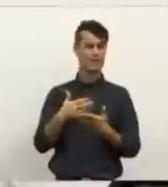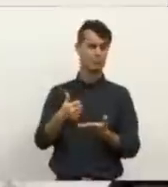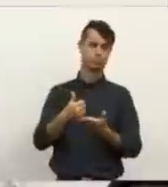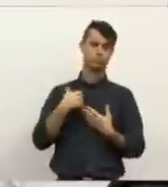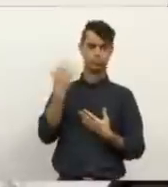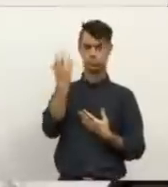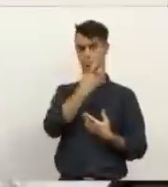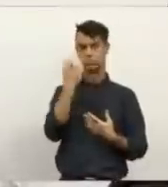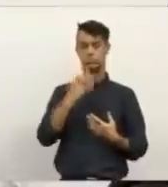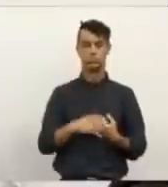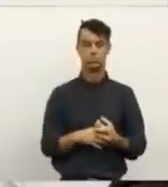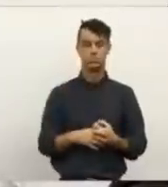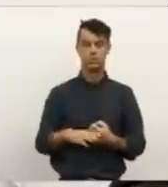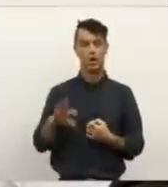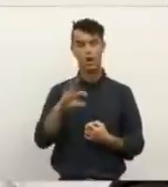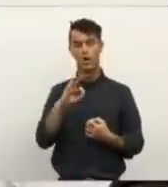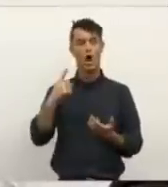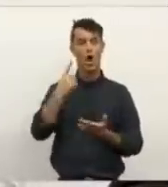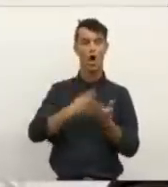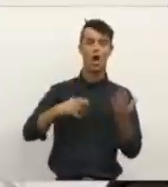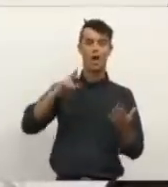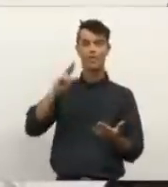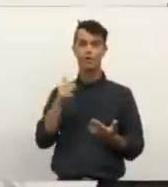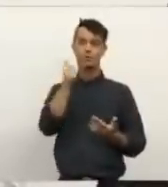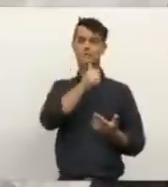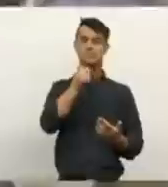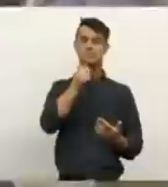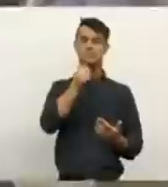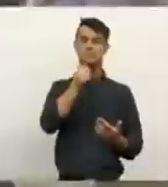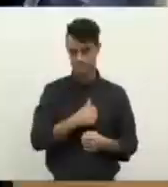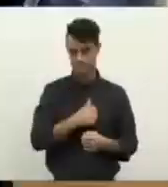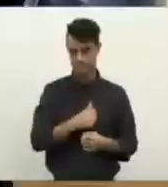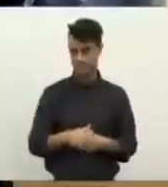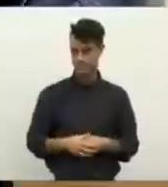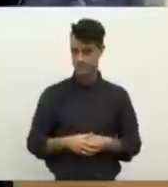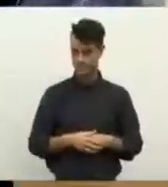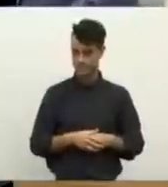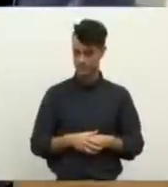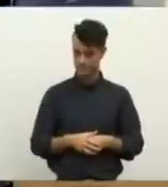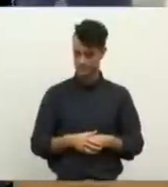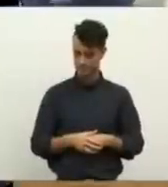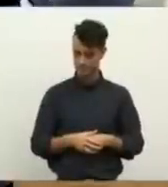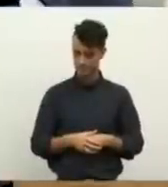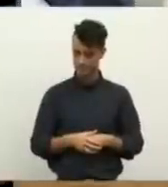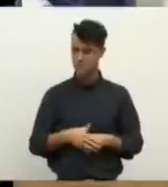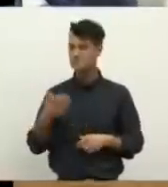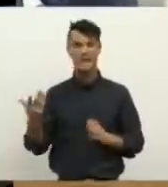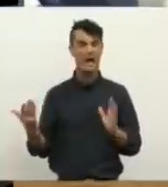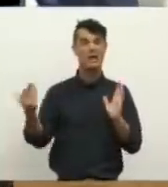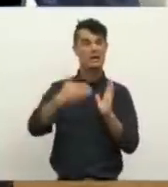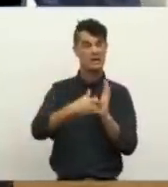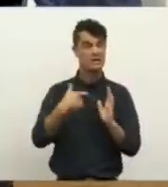rather than purely entertainment. I think one of the things - if I can interject Carl - that that offers you,